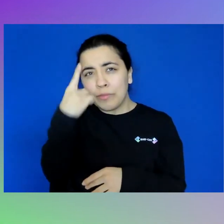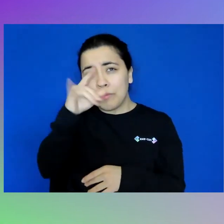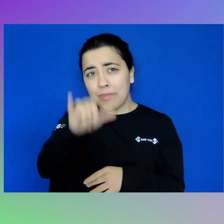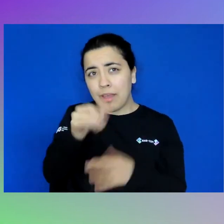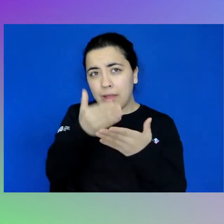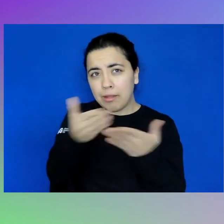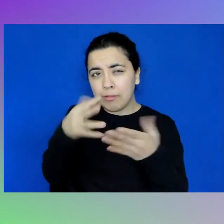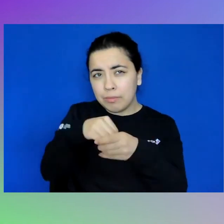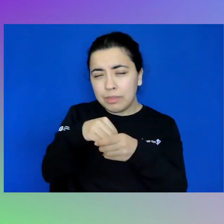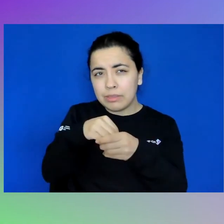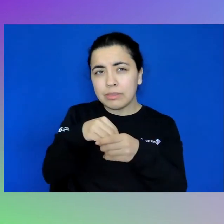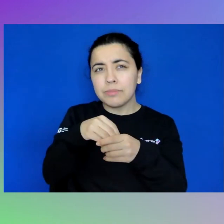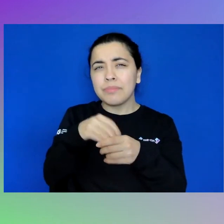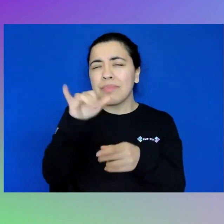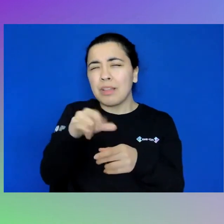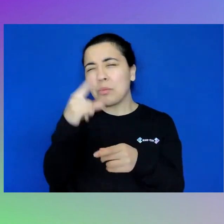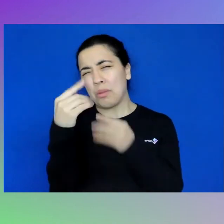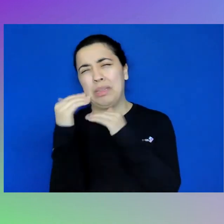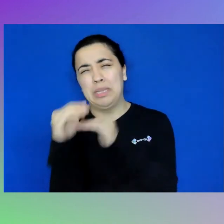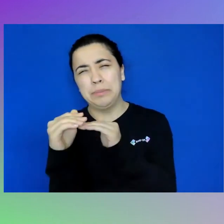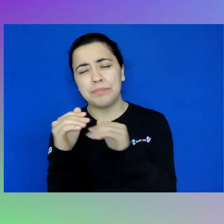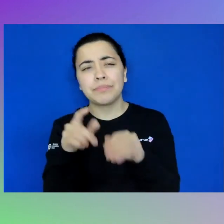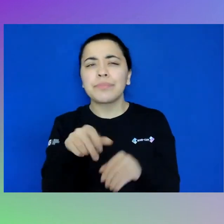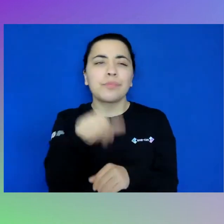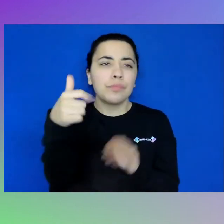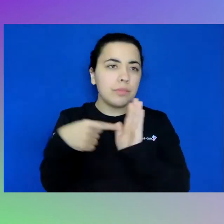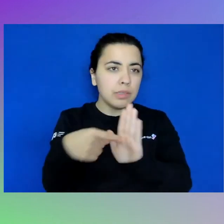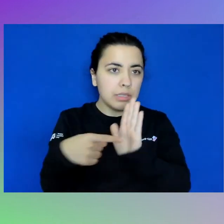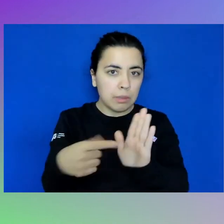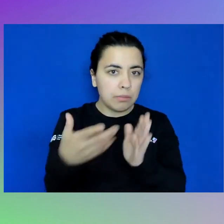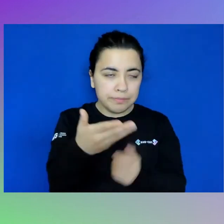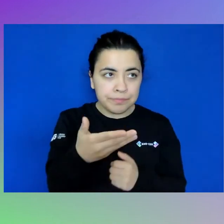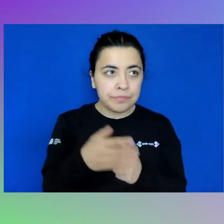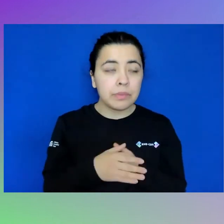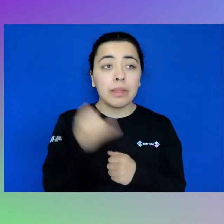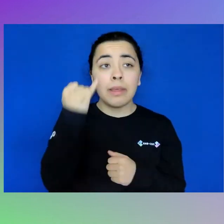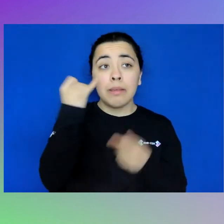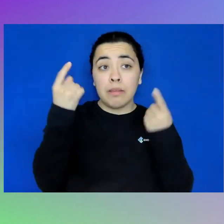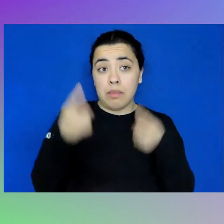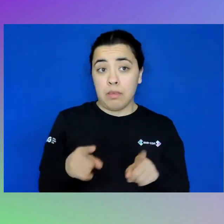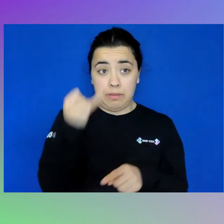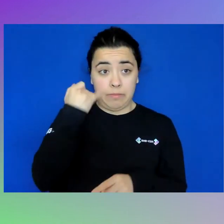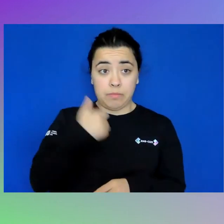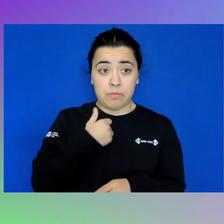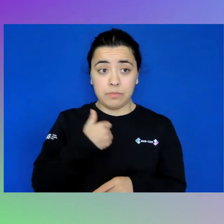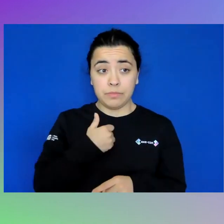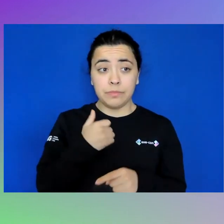that's that is a limitation. Obviously And another example to drive that point home is if I'm, if I'm linting my react